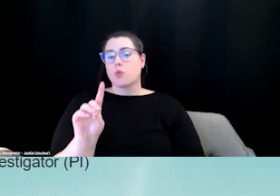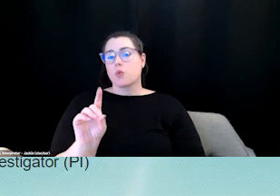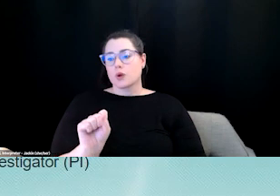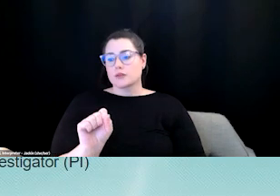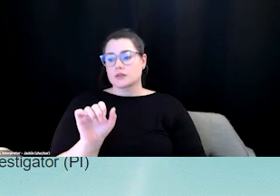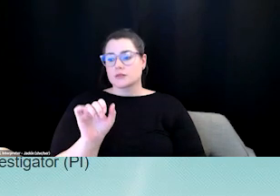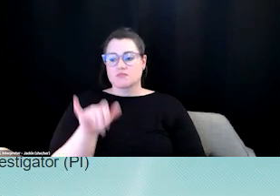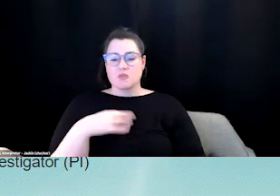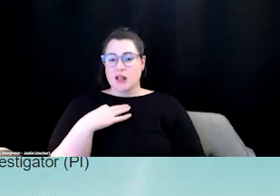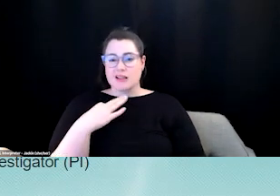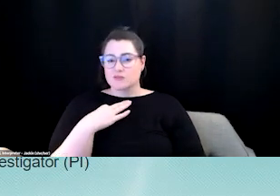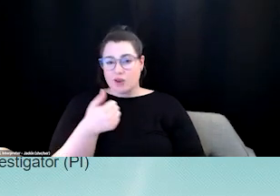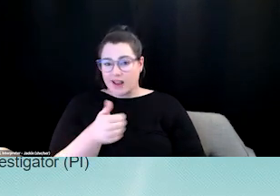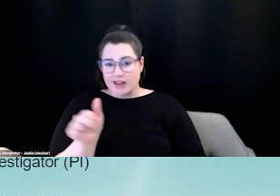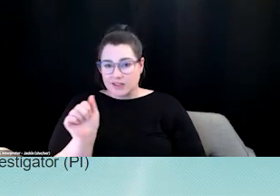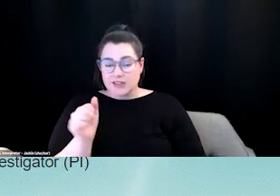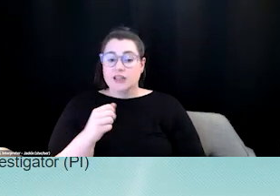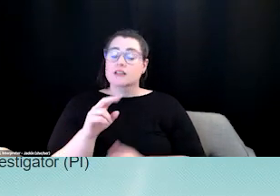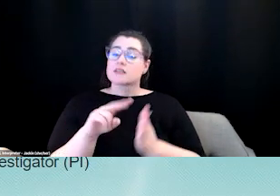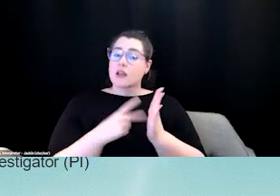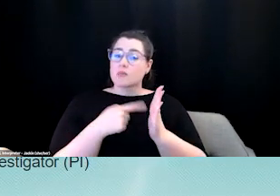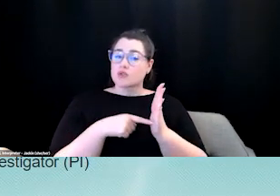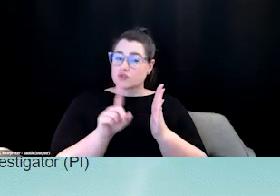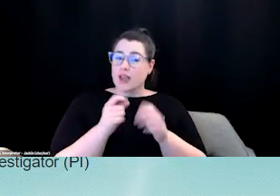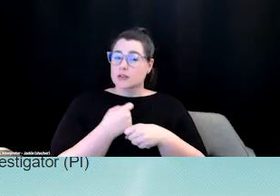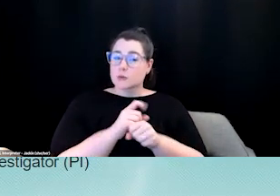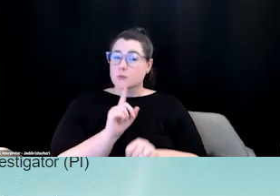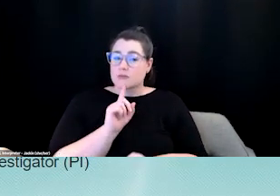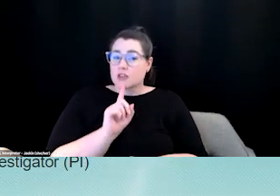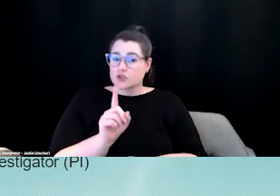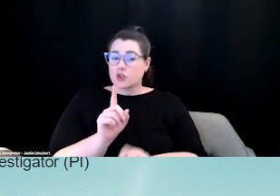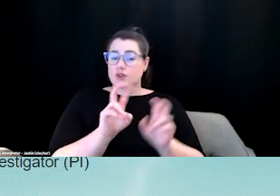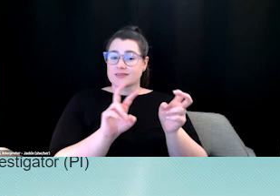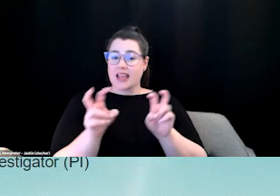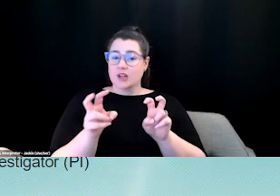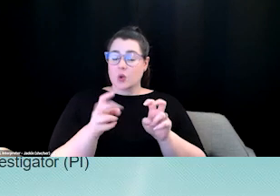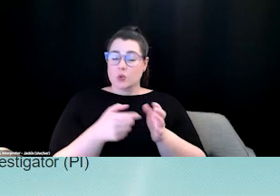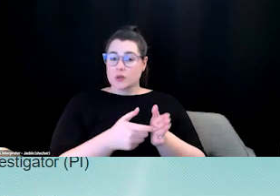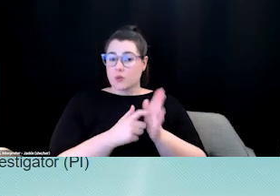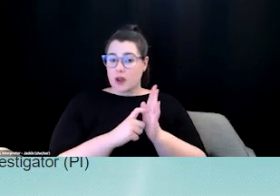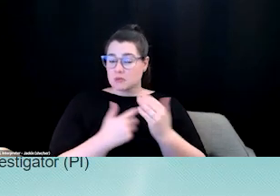double check to make sure there's -- make sure there's title requirements, or maybe there's not title requirements.